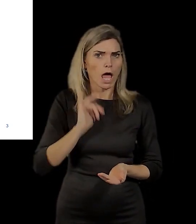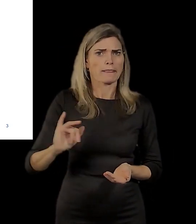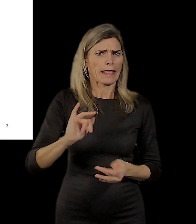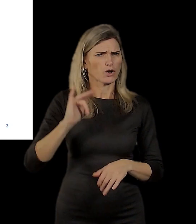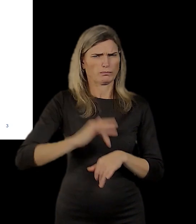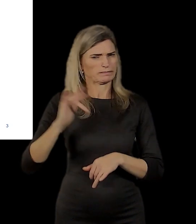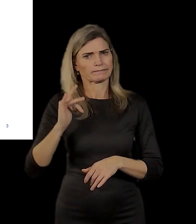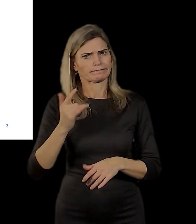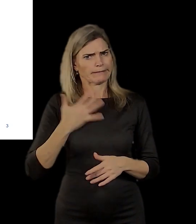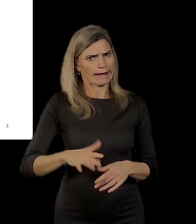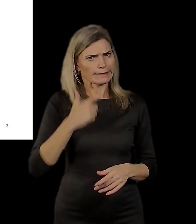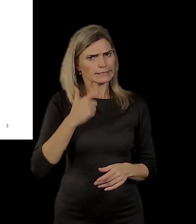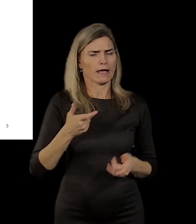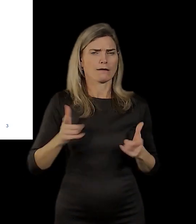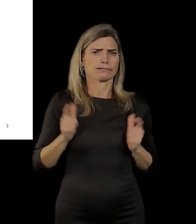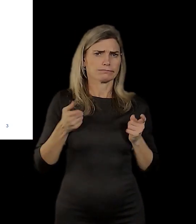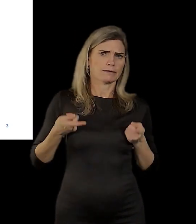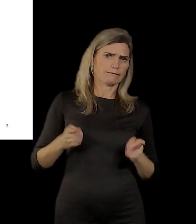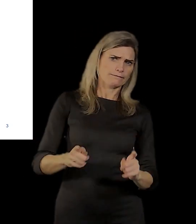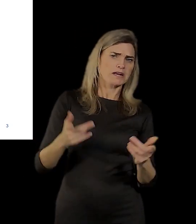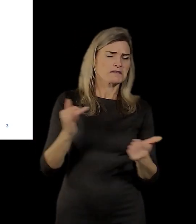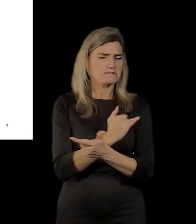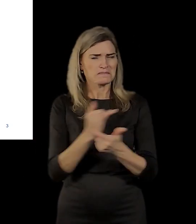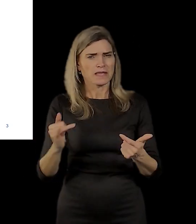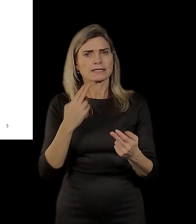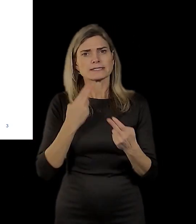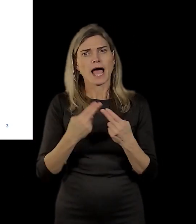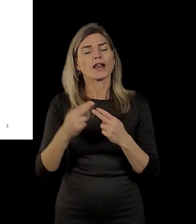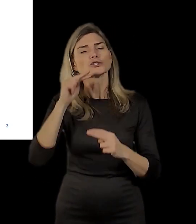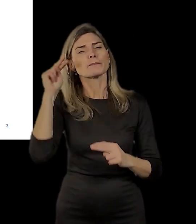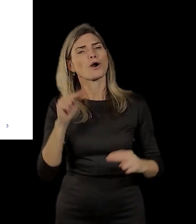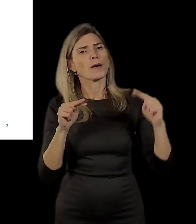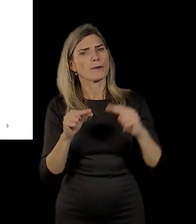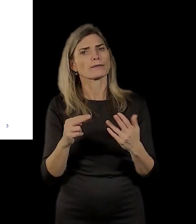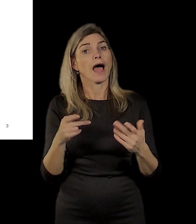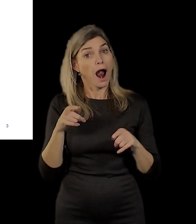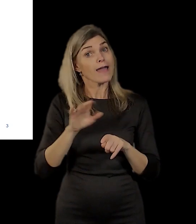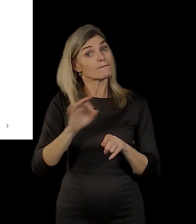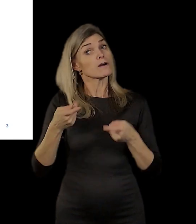that we as Skanská Residential are launching in Prague and the Czech Republic